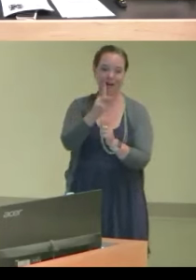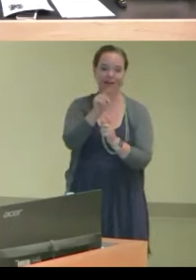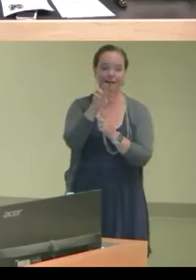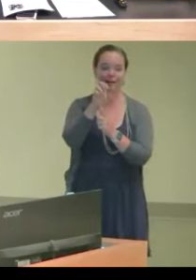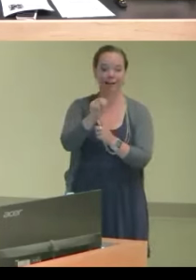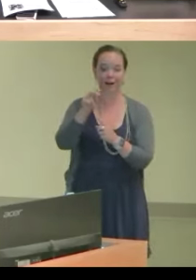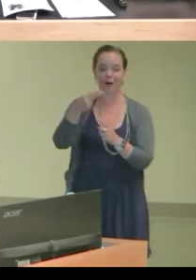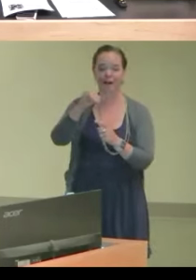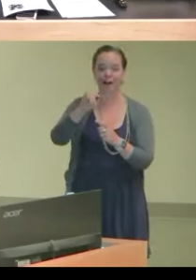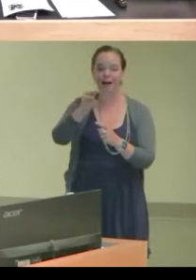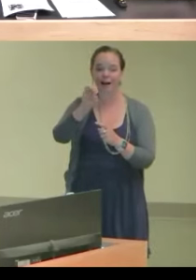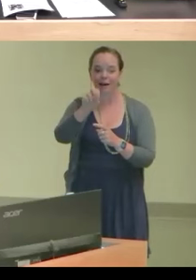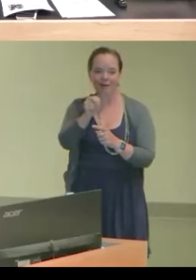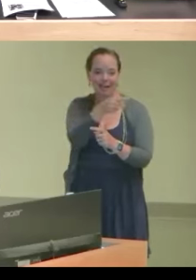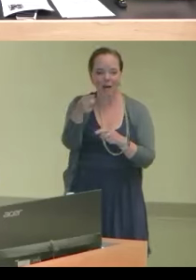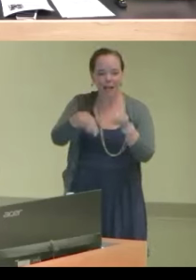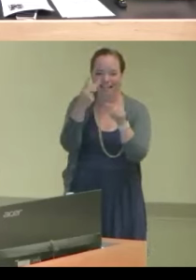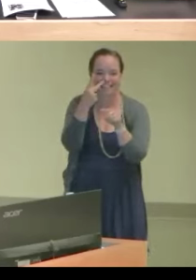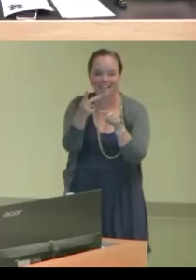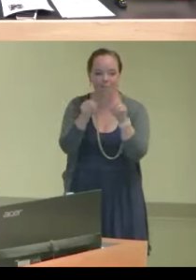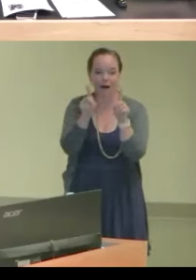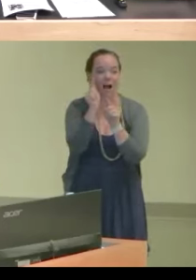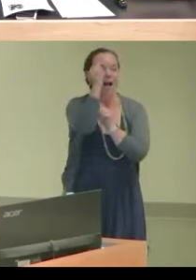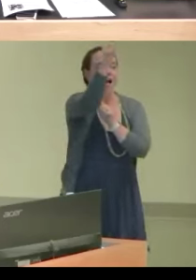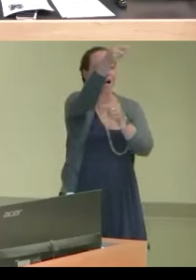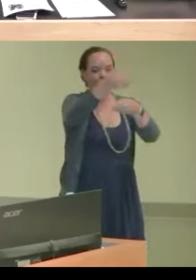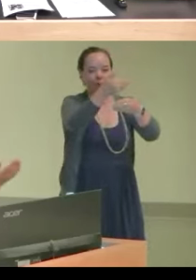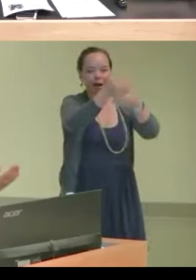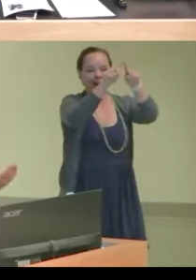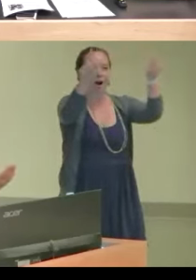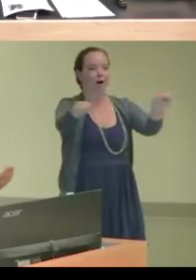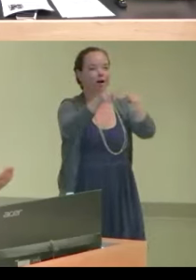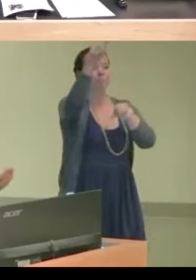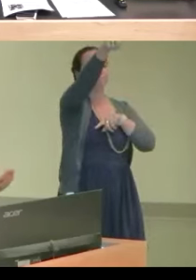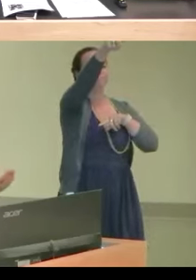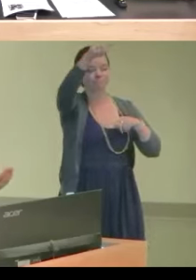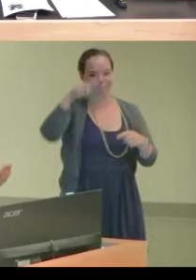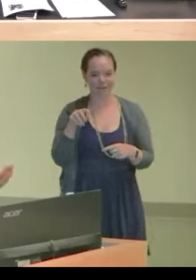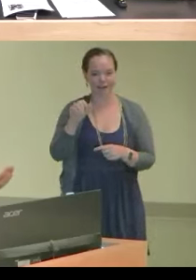but she's up in the booth and Amanda li who is sitting in the back she's goingon to start